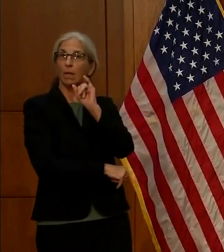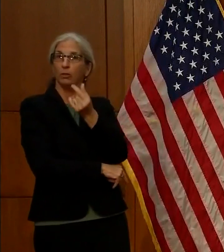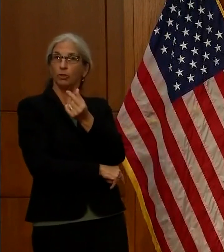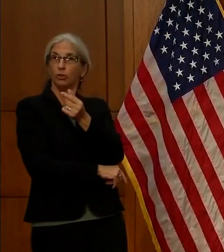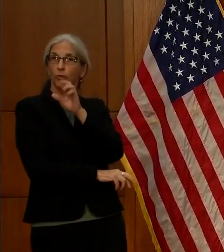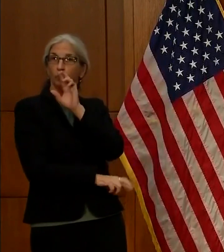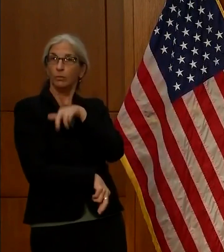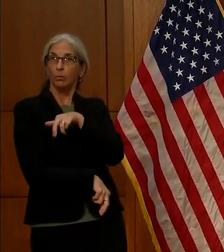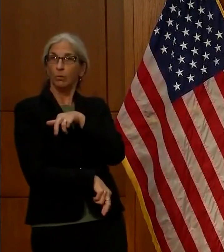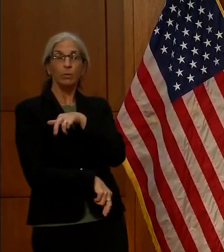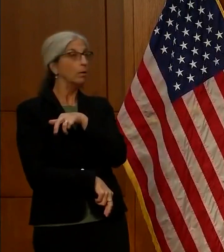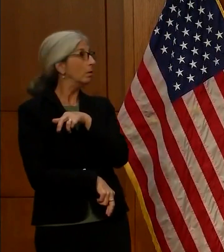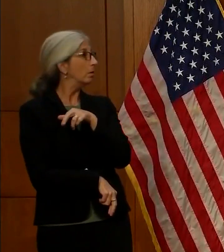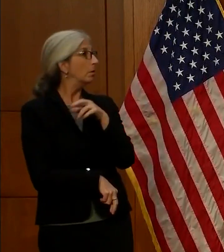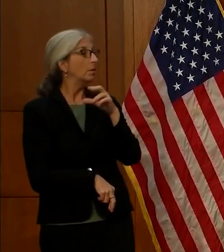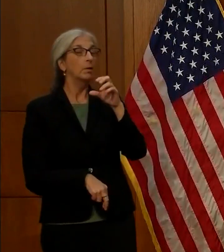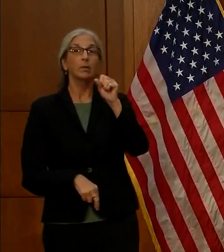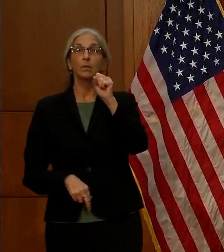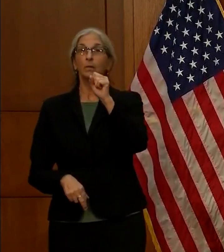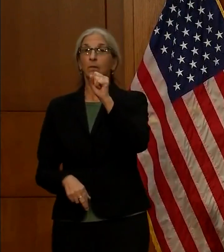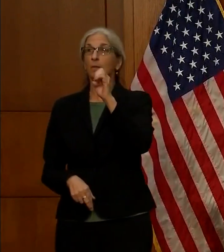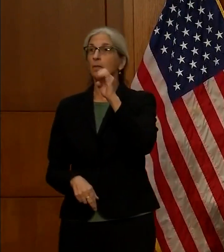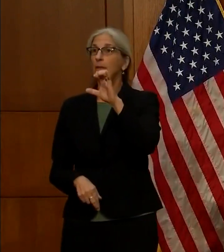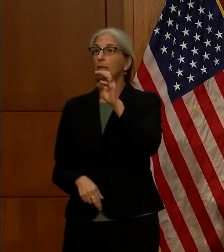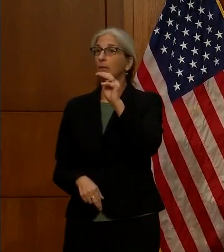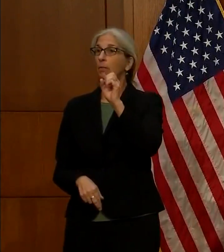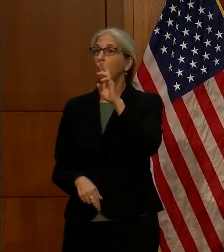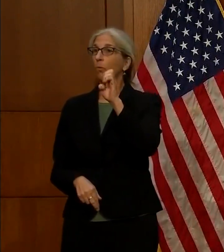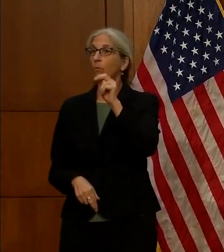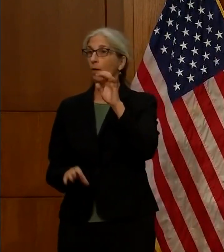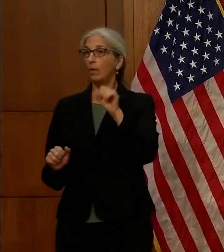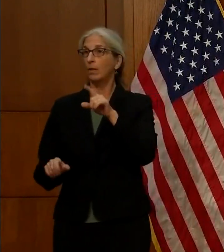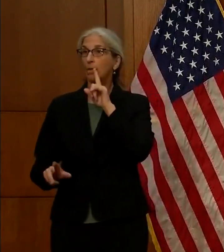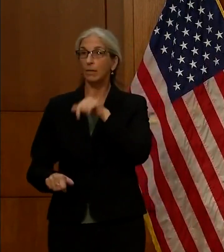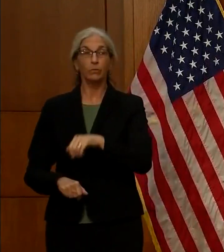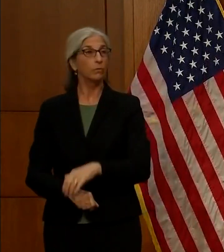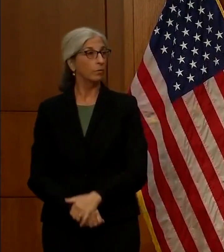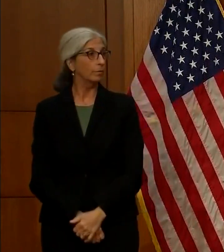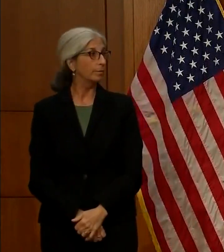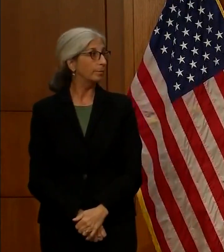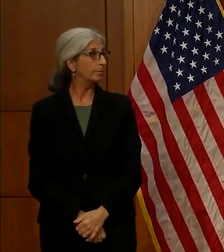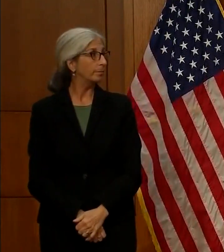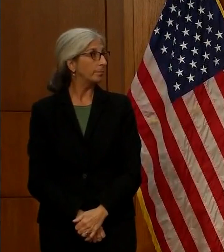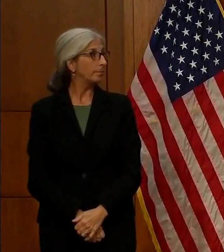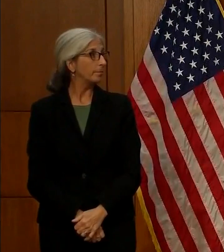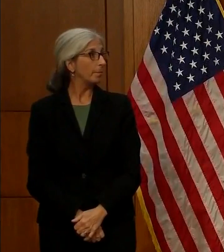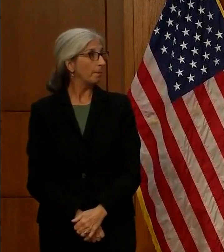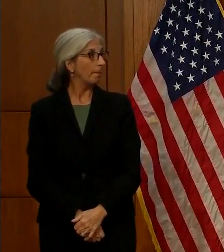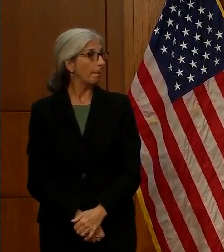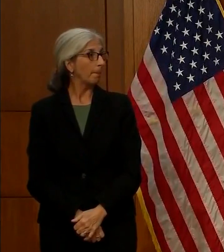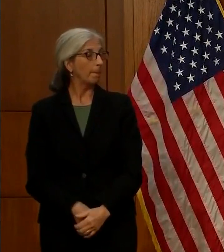ARCHITECTURE GENERAL AND THE REPORT. I HAVE LET US SECTOR